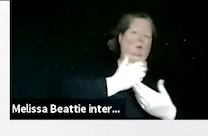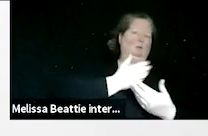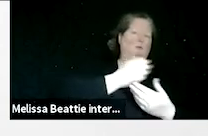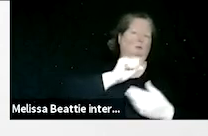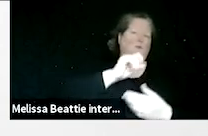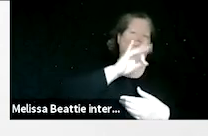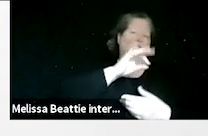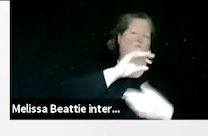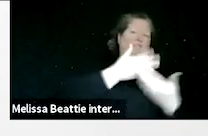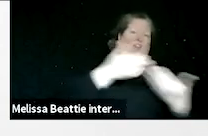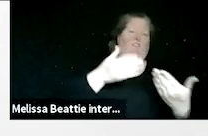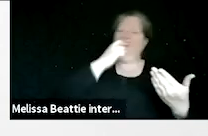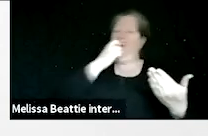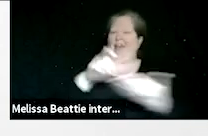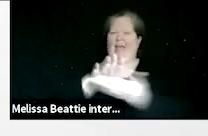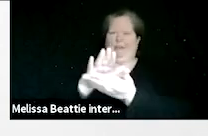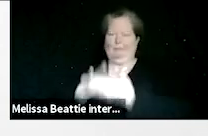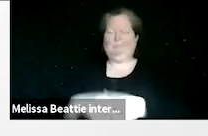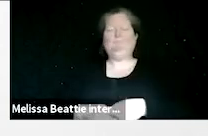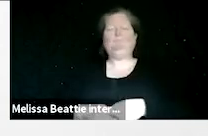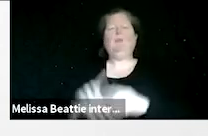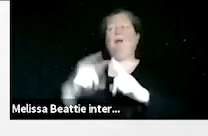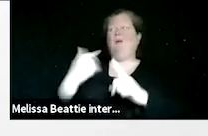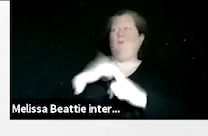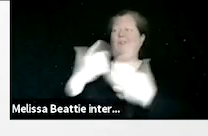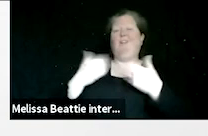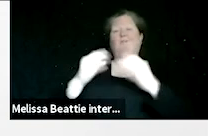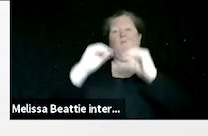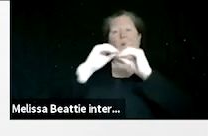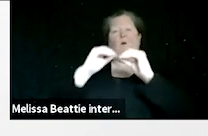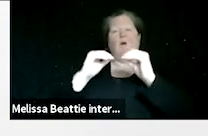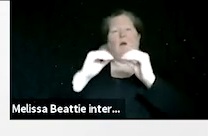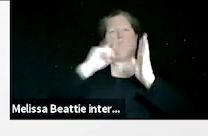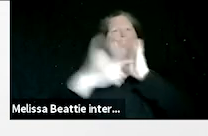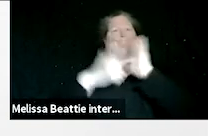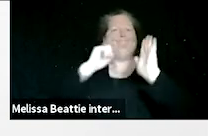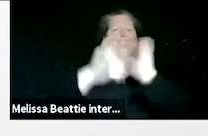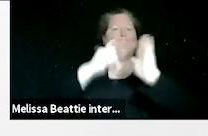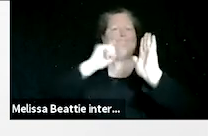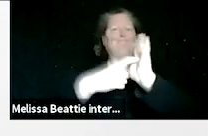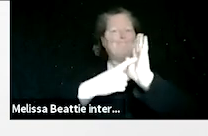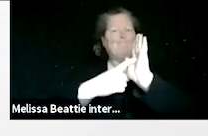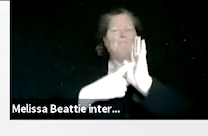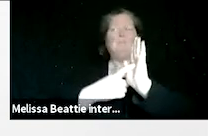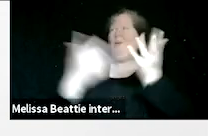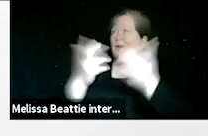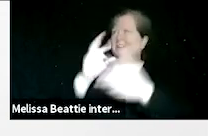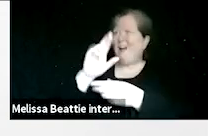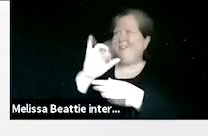Ben Woelk: We've received. We do get more notoriety. We do have people saying, hey, what's it doing Ben Woelk: You know, sort of thing.